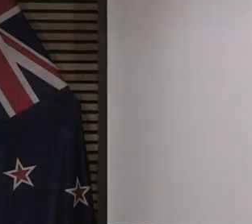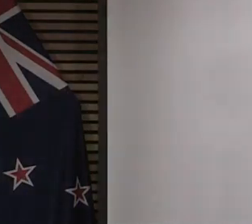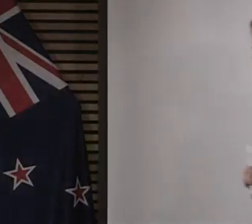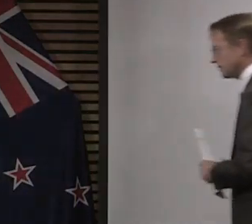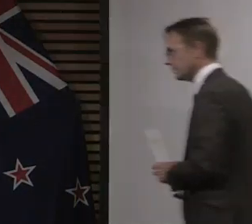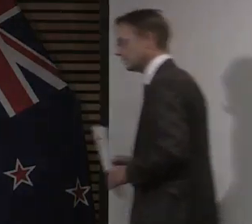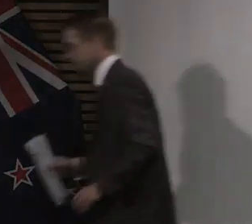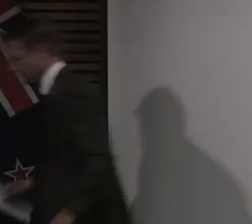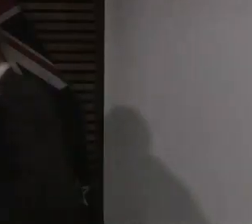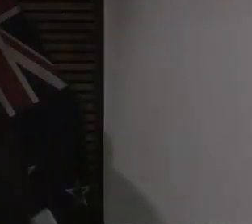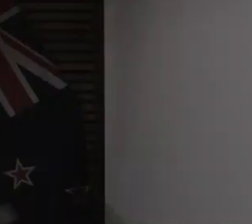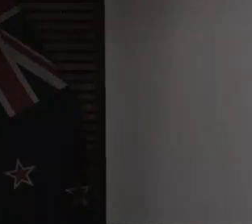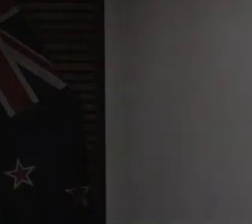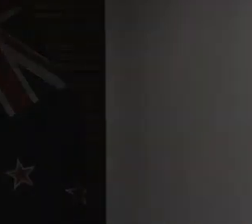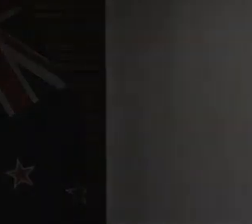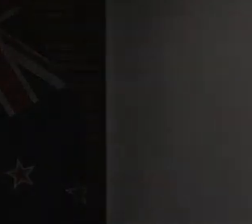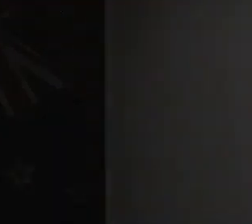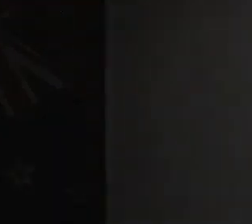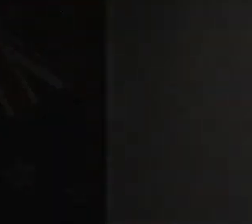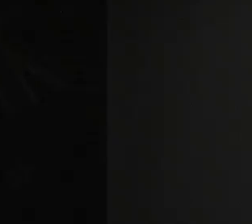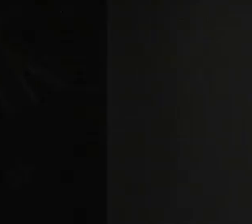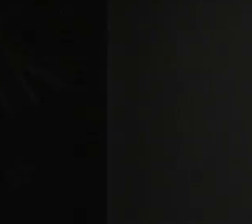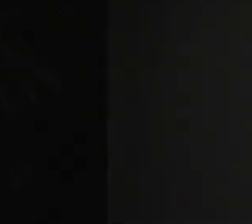which of those were appropriate to be offering for